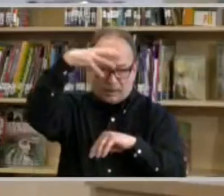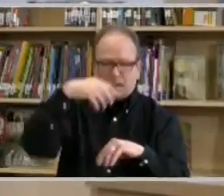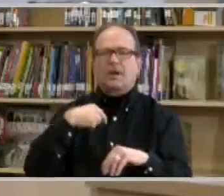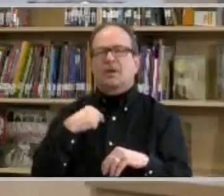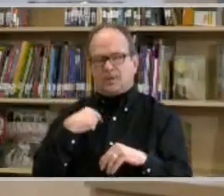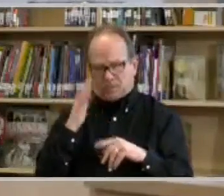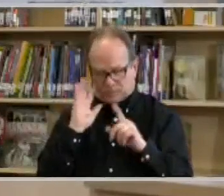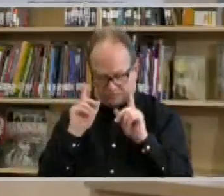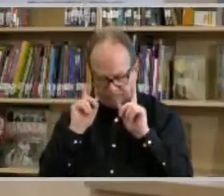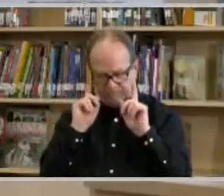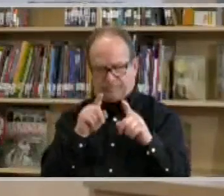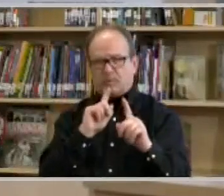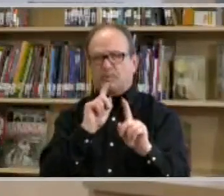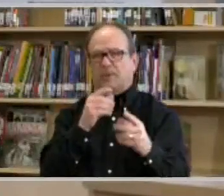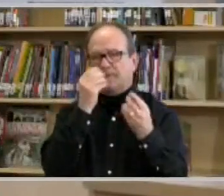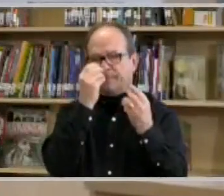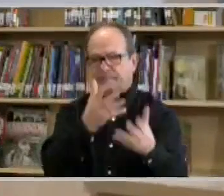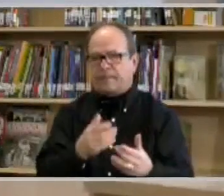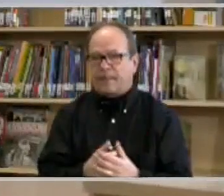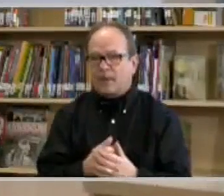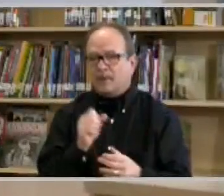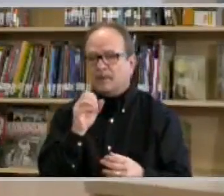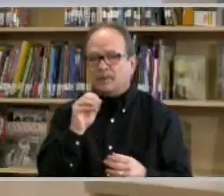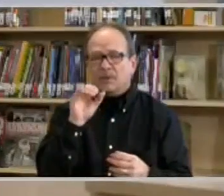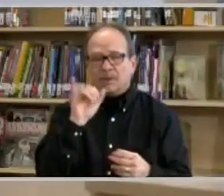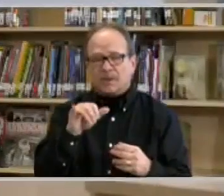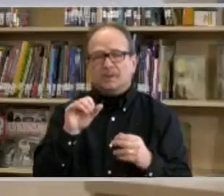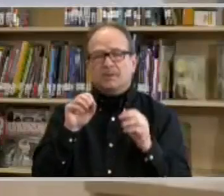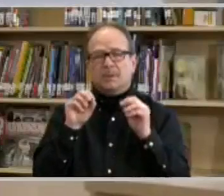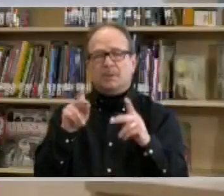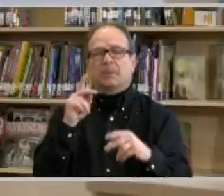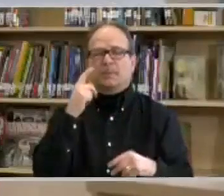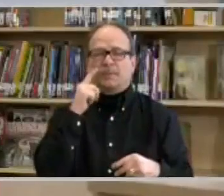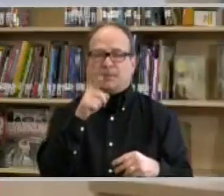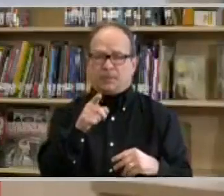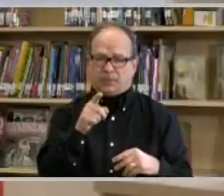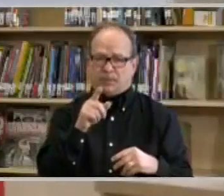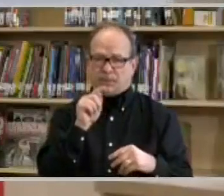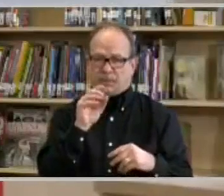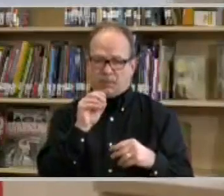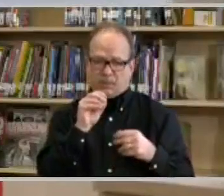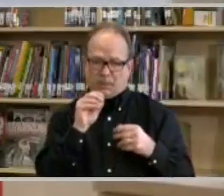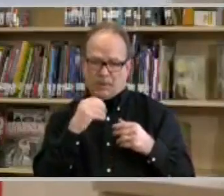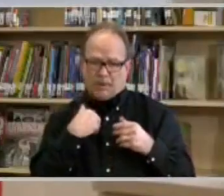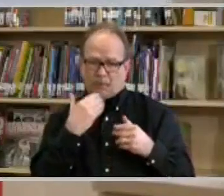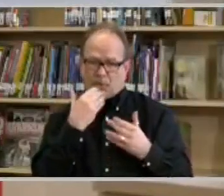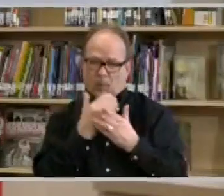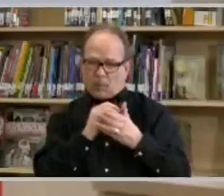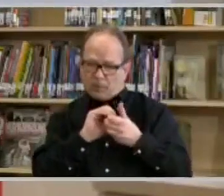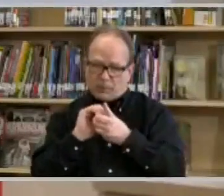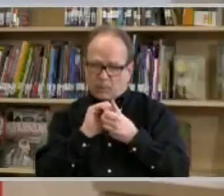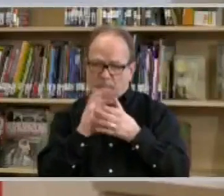WE'LL GET THAT OUT BUT IT IS, IT